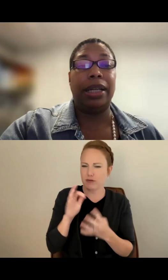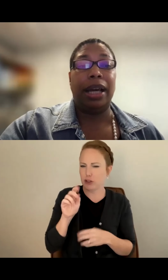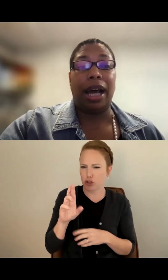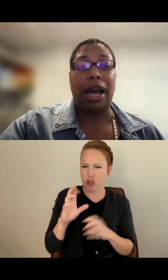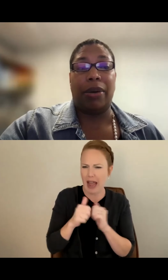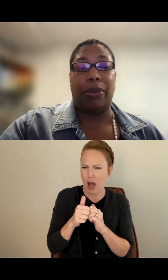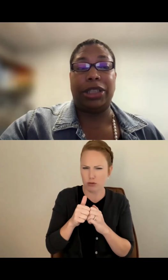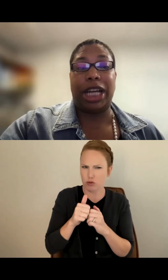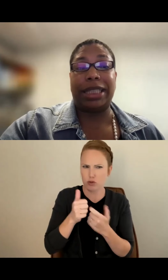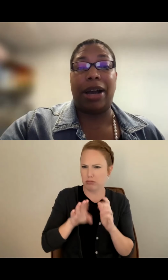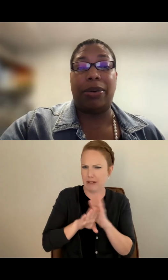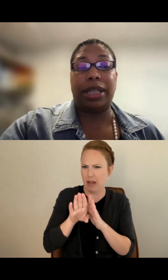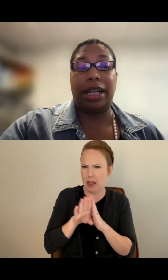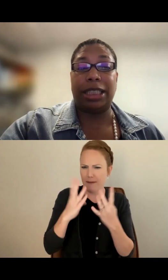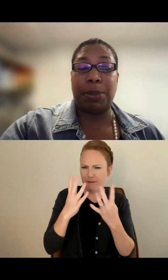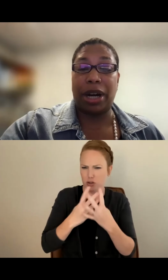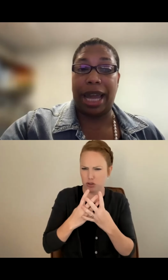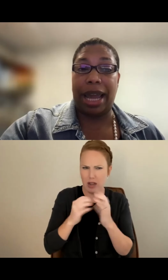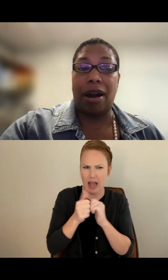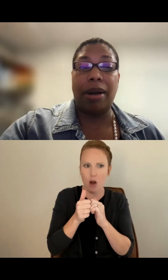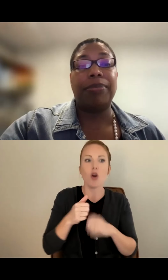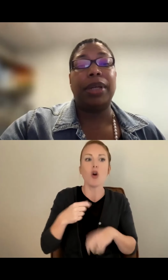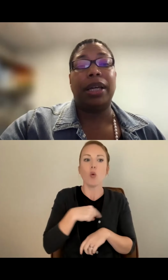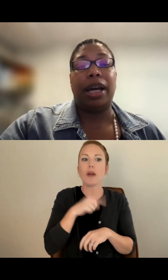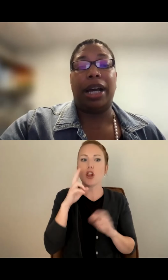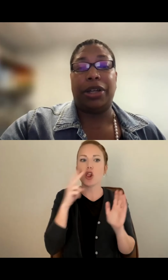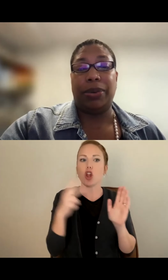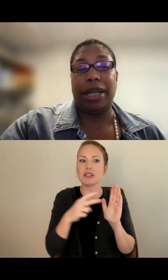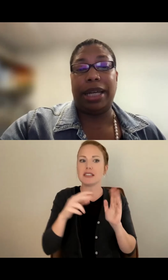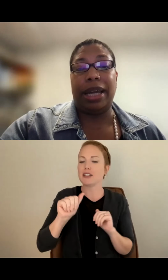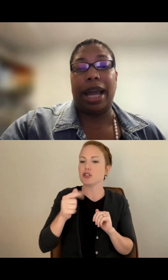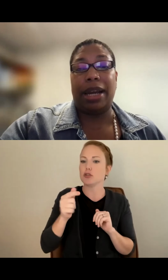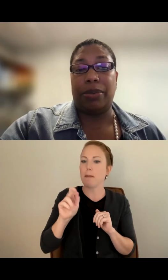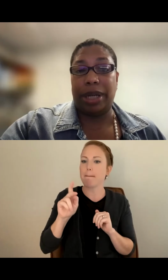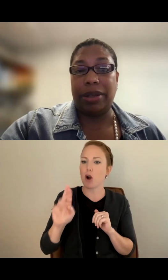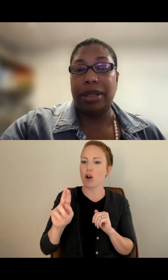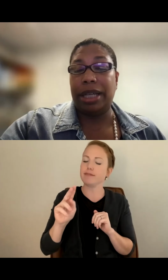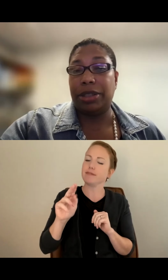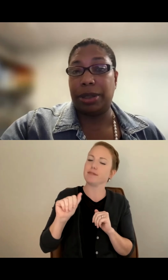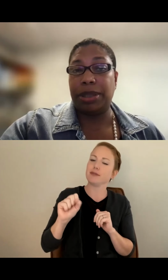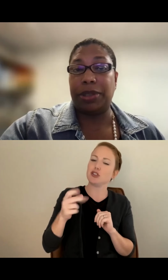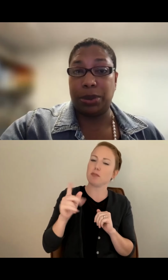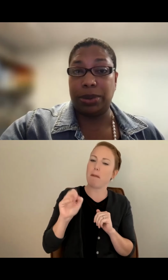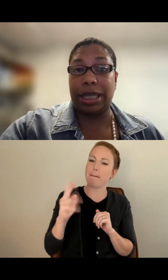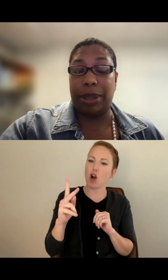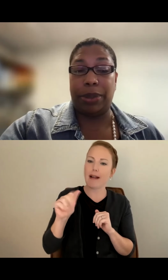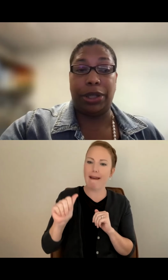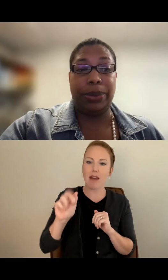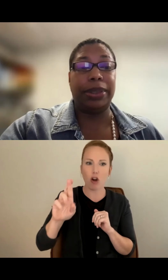We checked out Spark AR, Unity, and Unreal in terms of the tools that we would use.